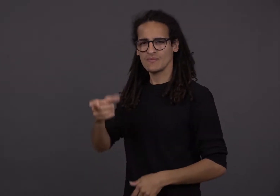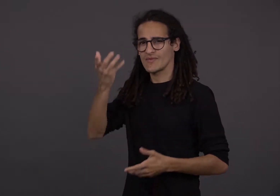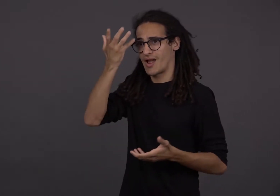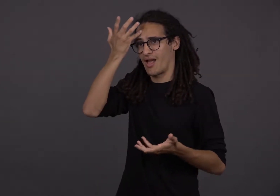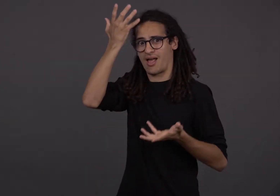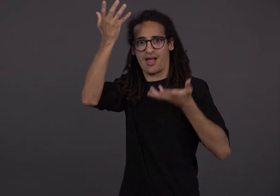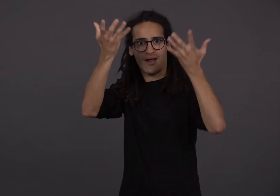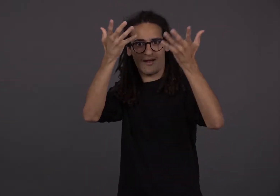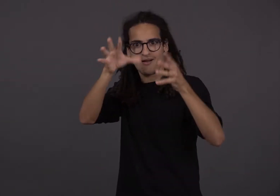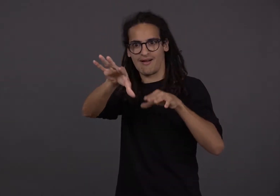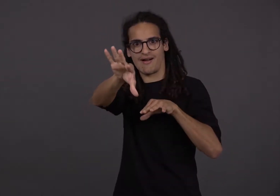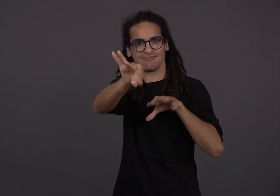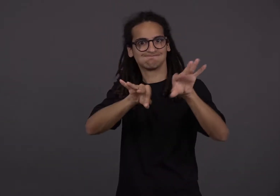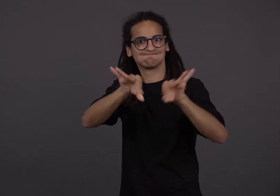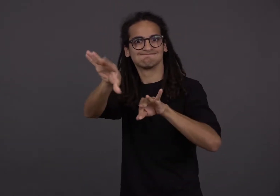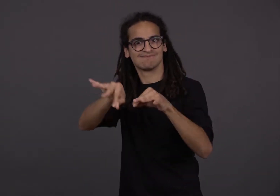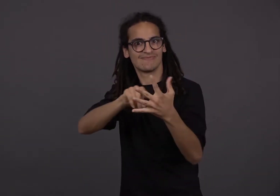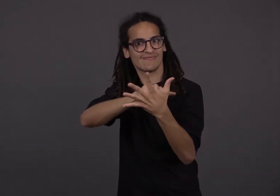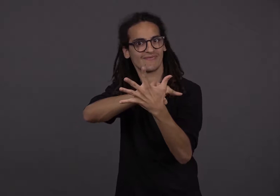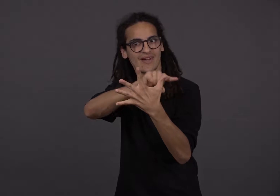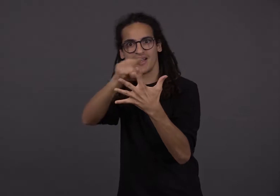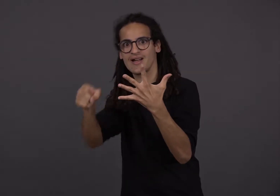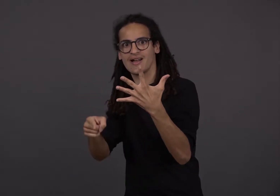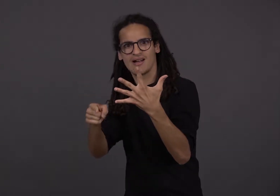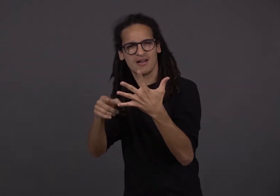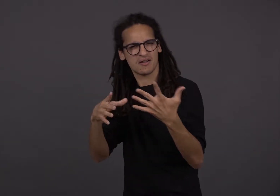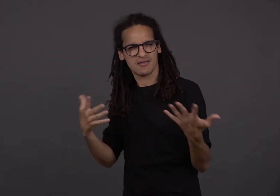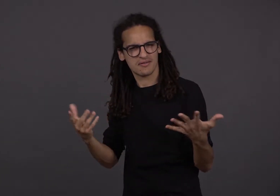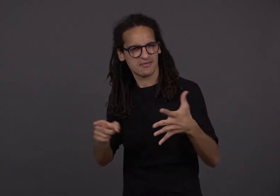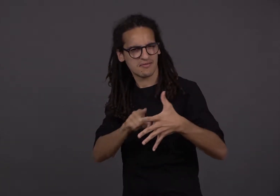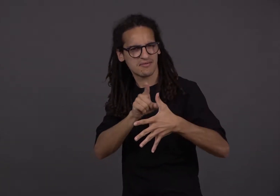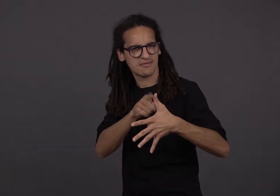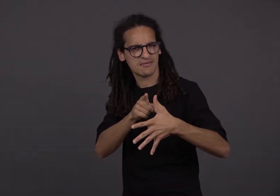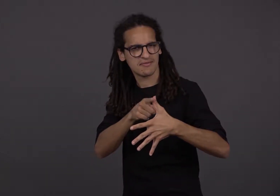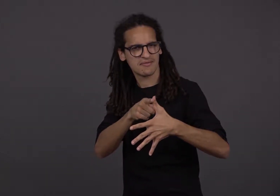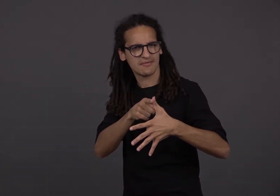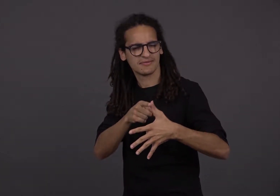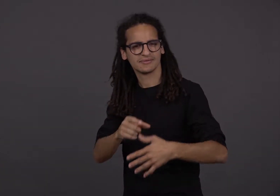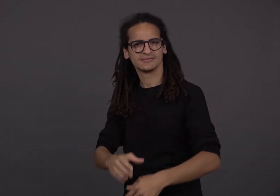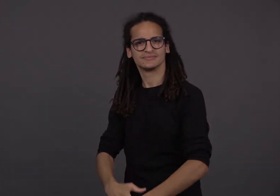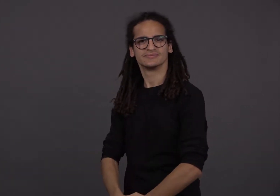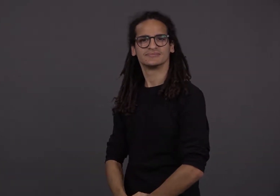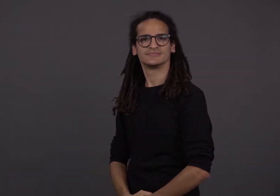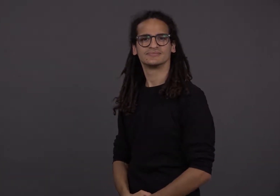The innovations selected to receive seed funding are: